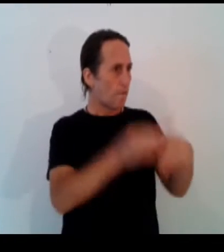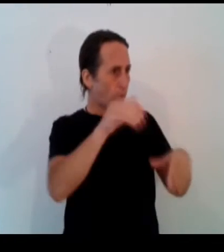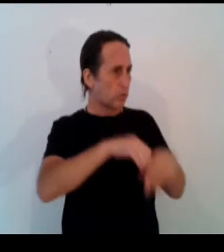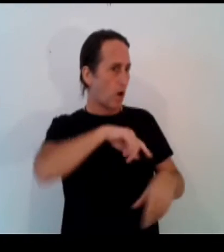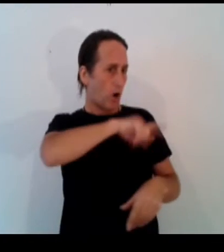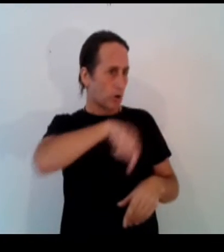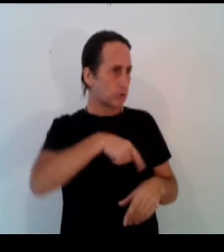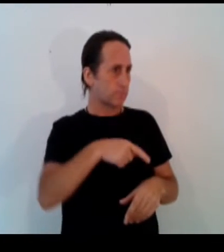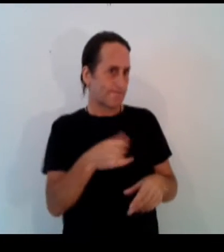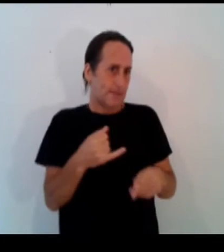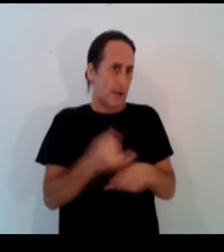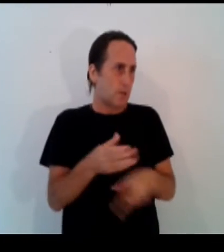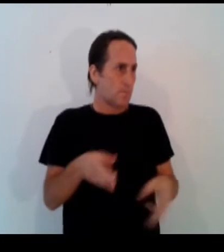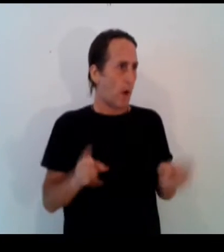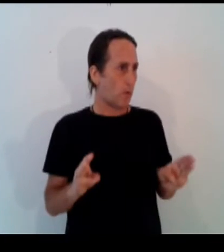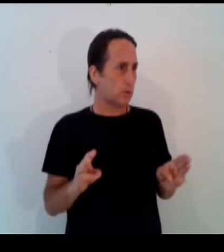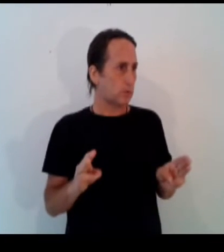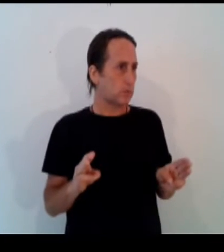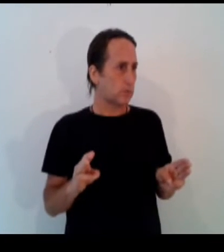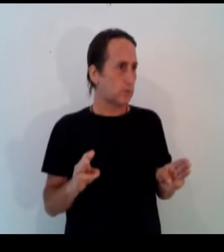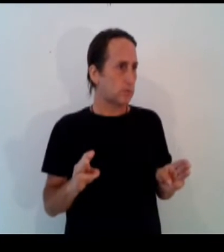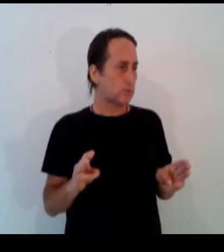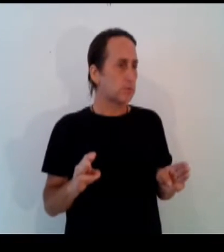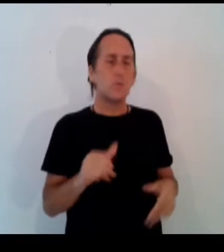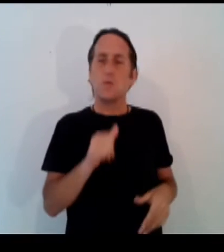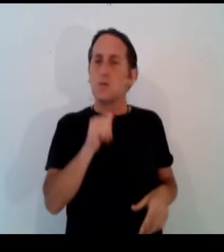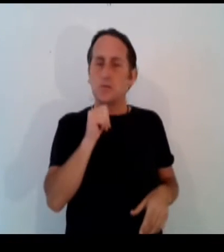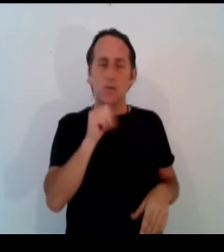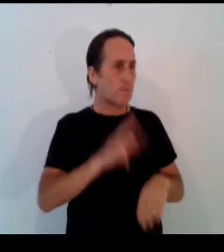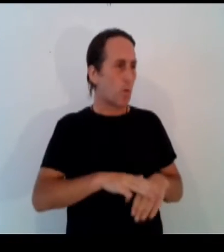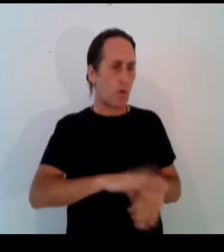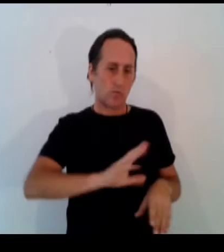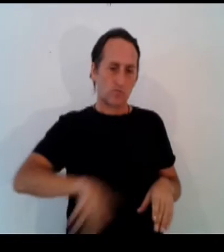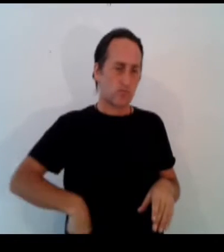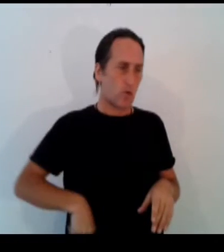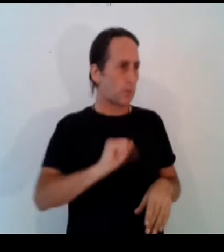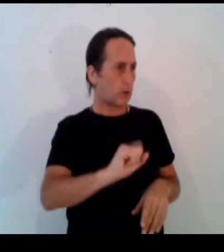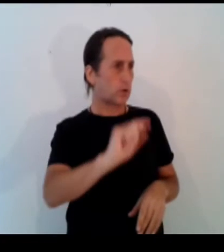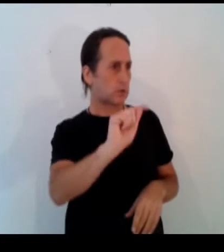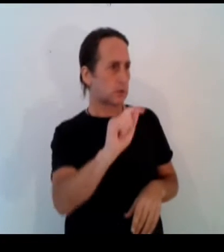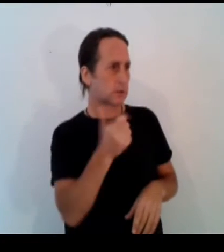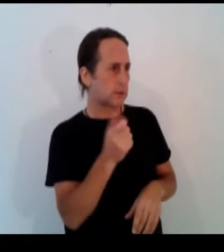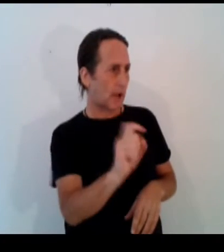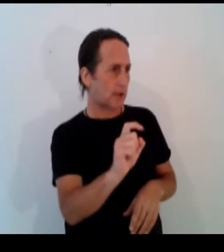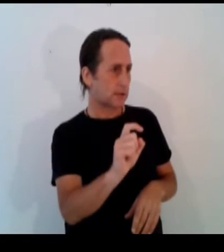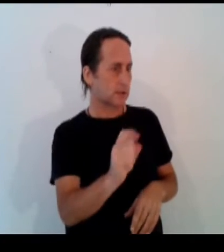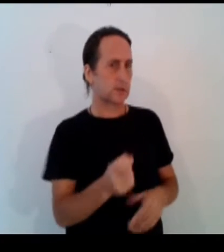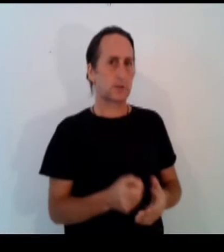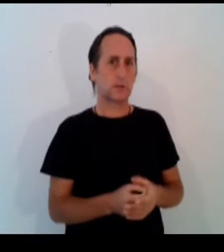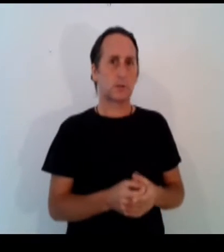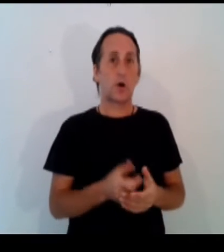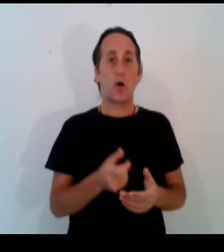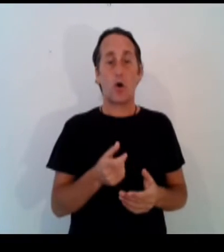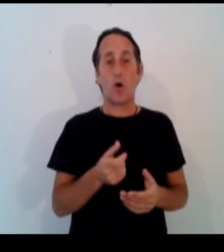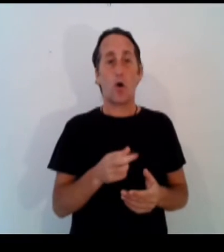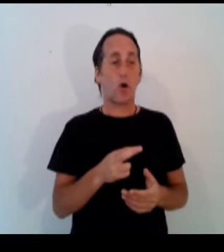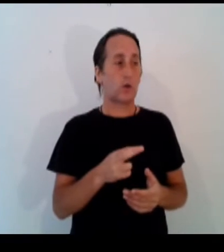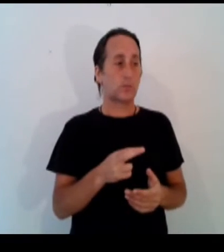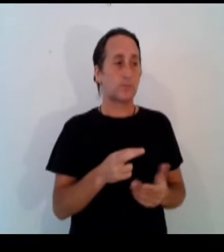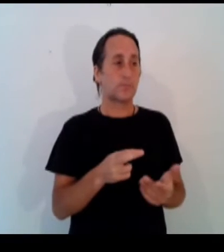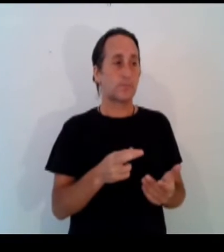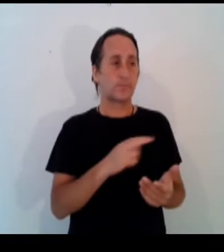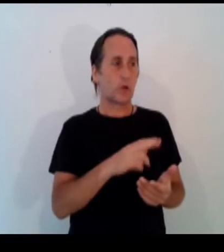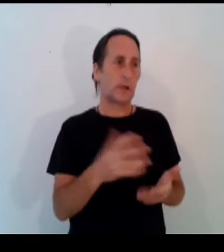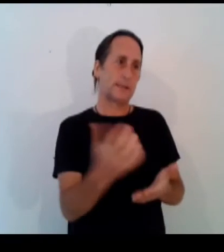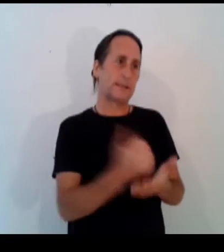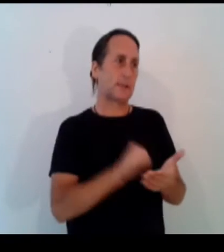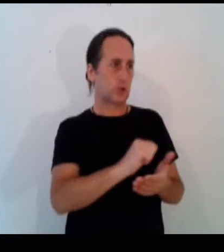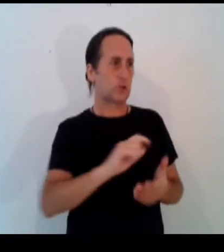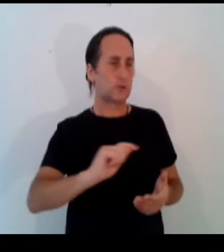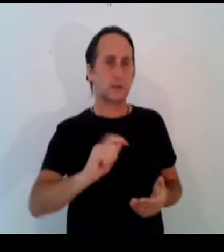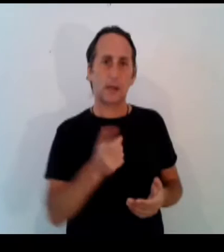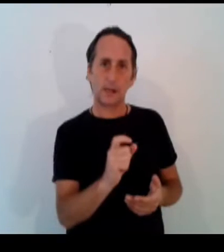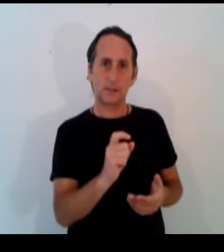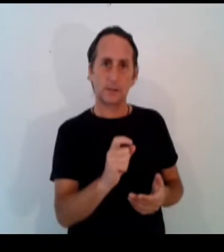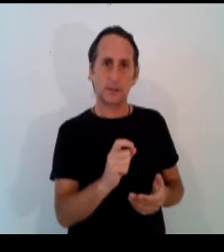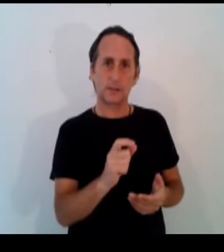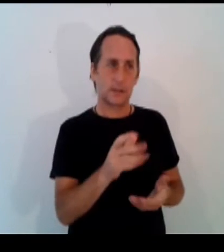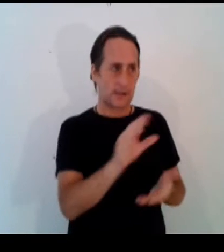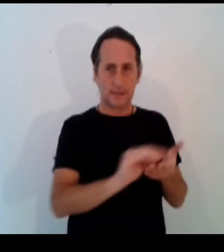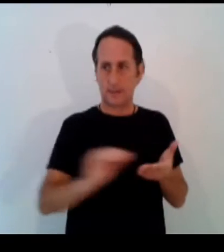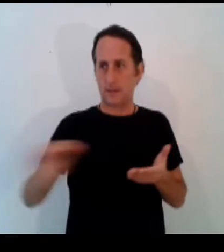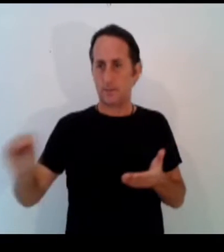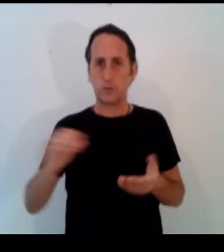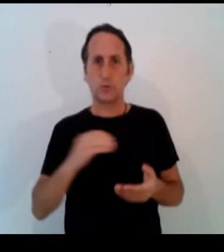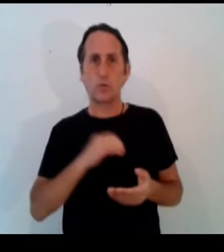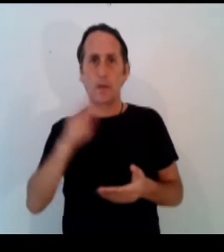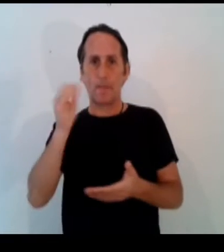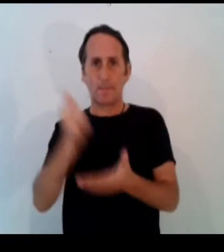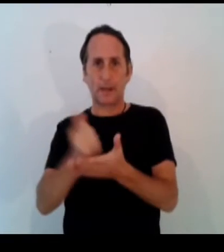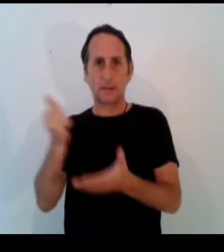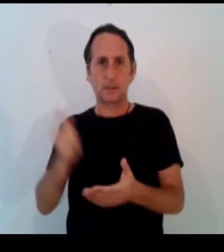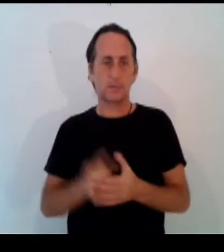Saying if you vote us into government we will not take any more of your taxes or to be concise we will not steal any more of your taxes and give it to the bondholders, the banks